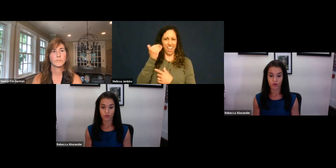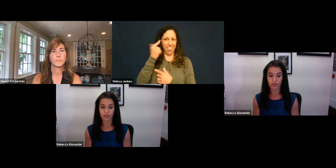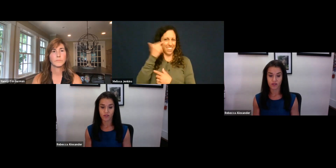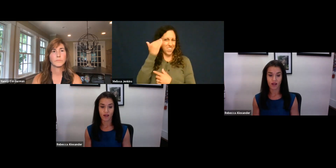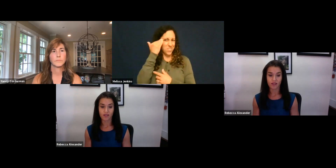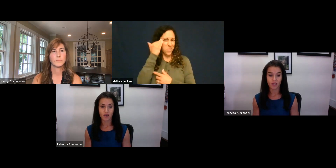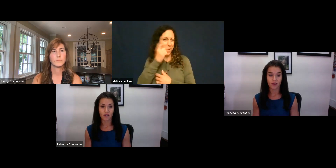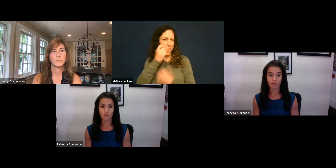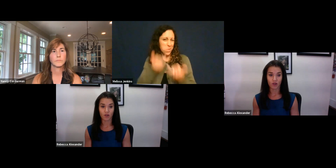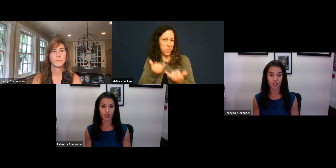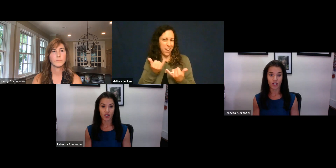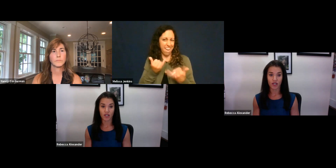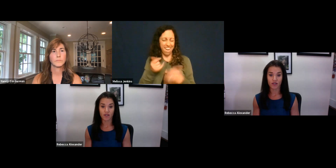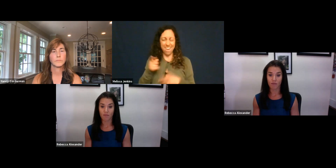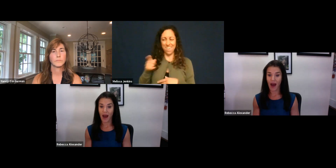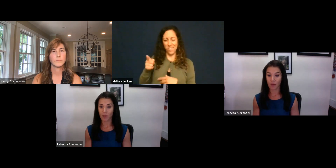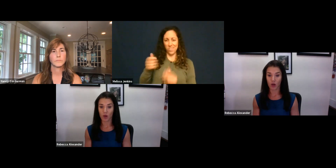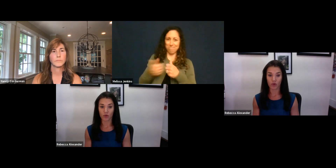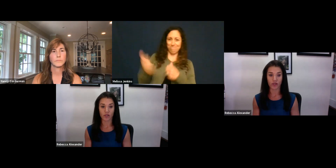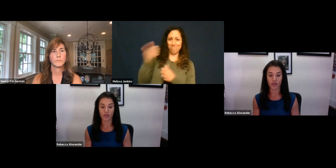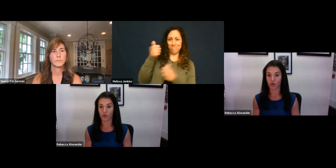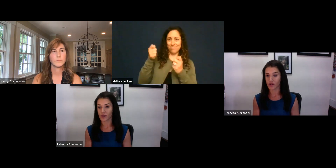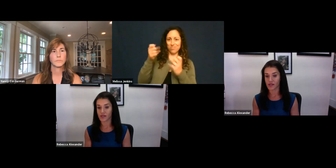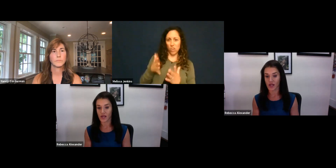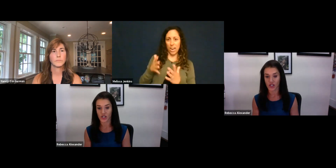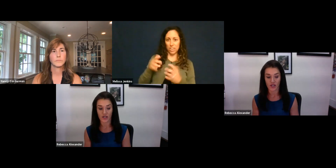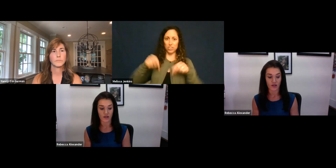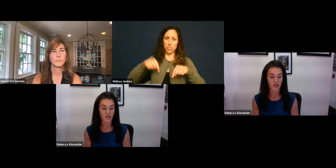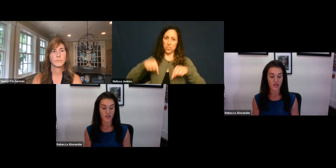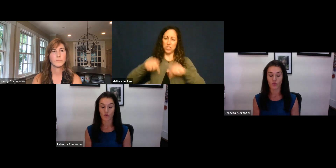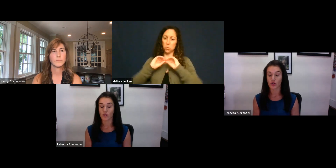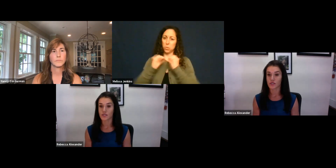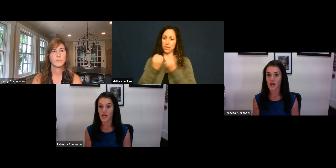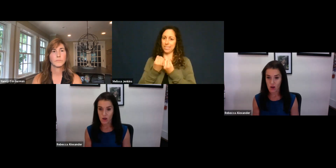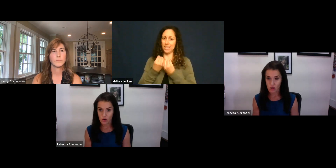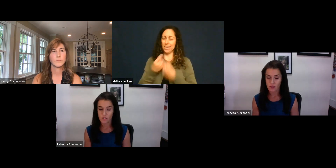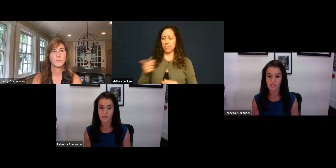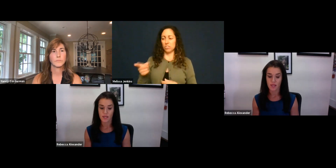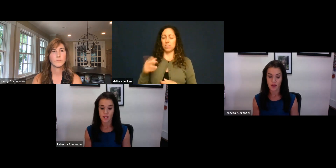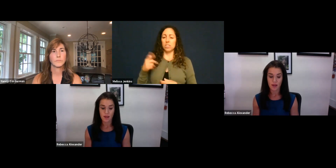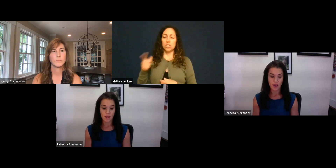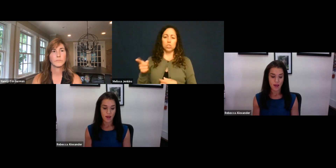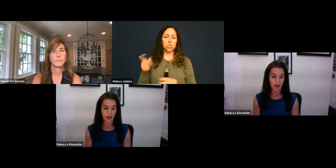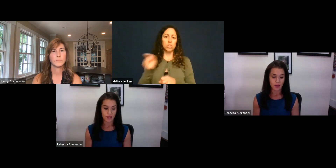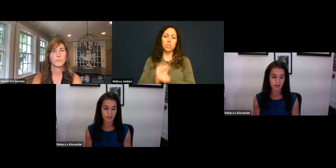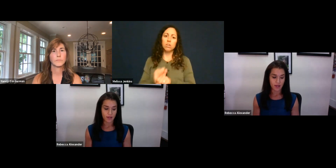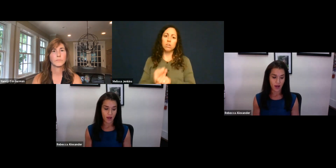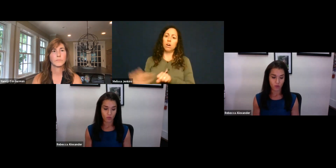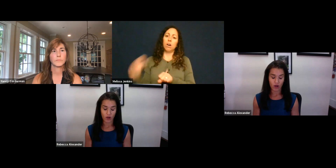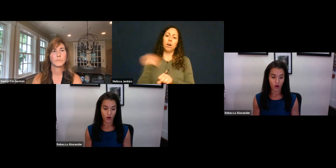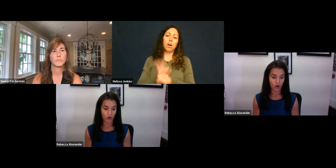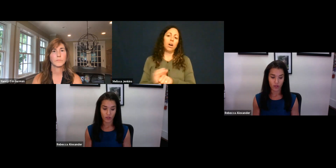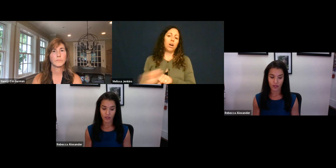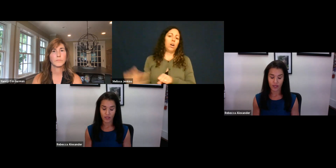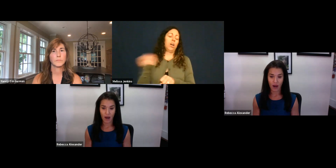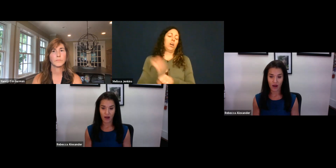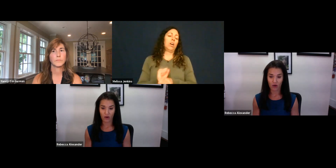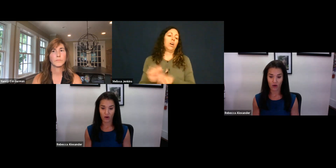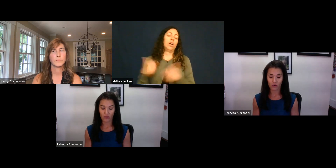Krista Vasi is, but she is the backbone to this organization. She works tirelessly, and we all really admire her